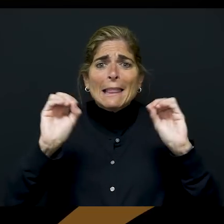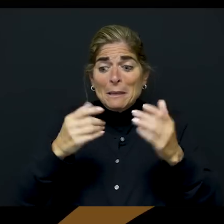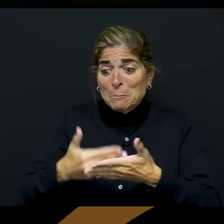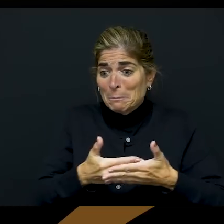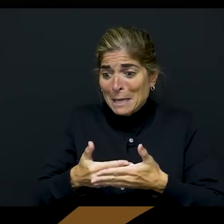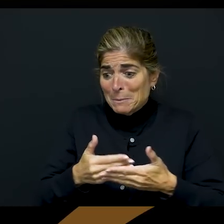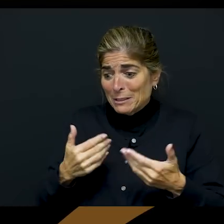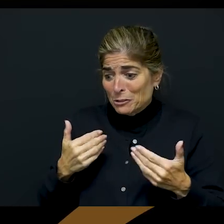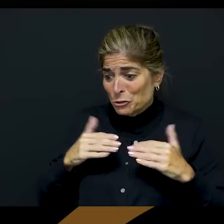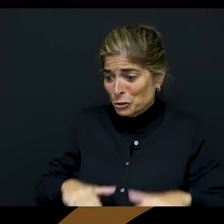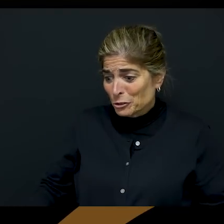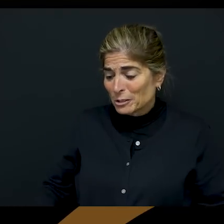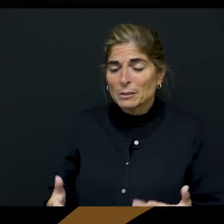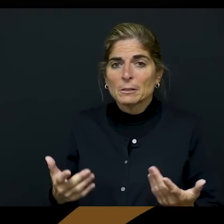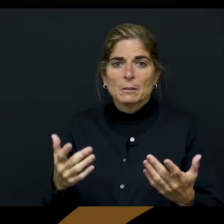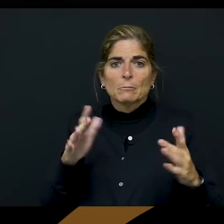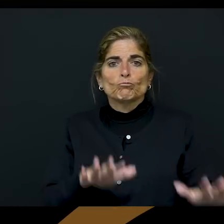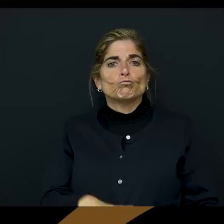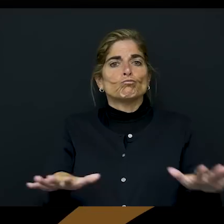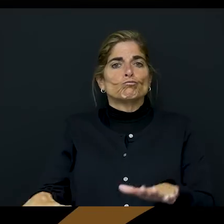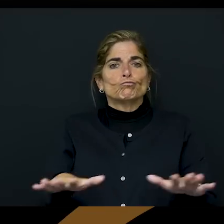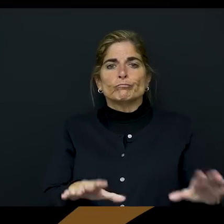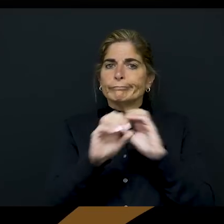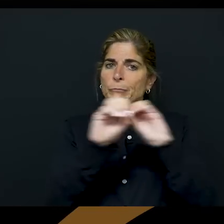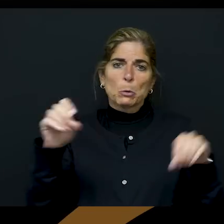And you no longer have the luxury of investing time to overcome,